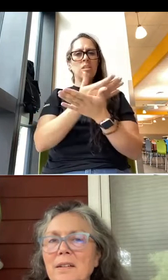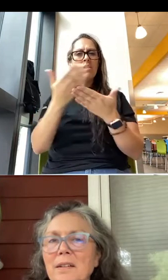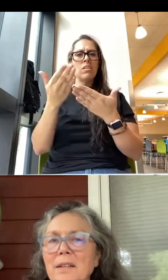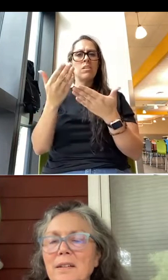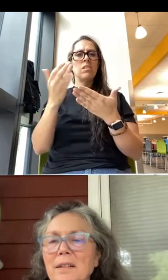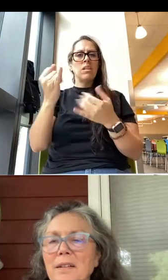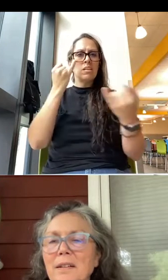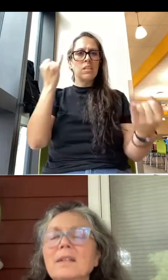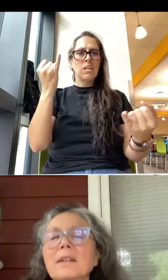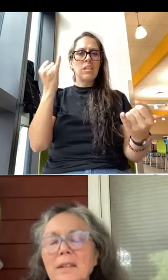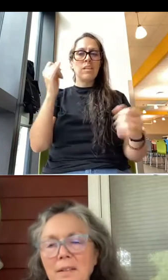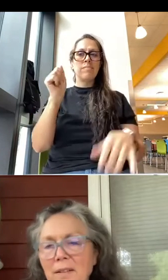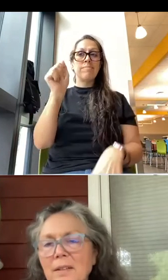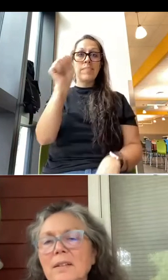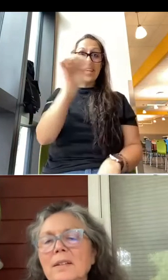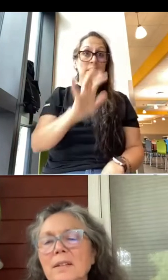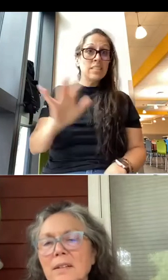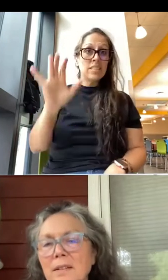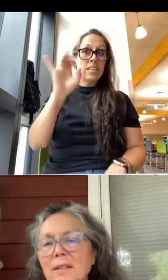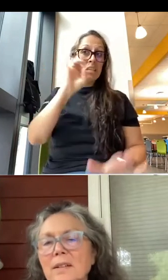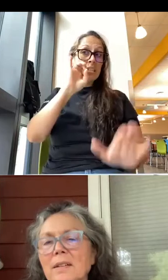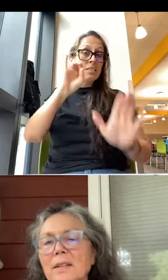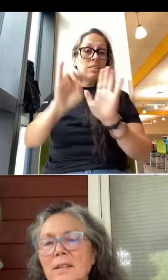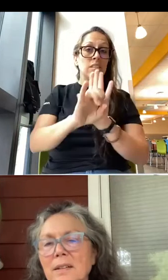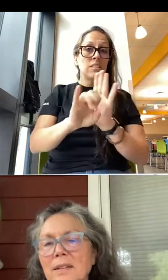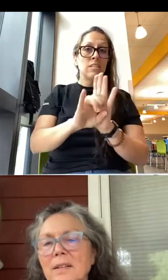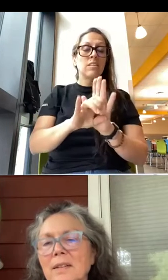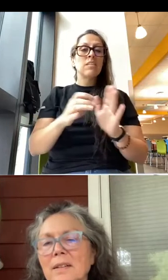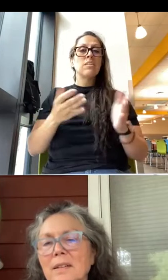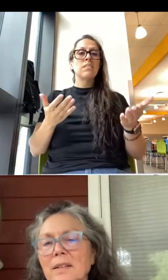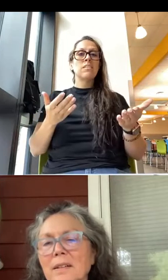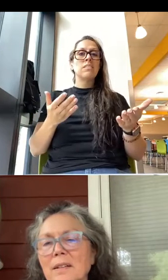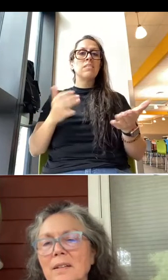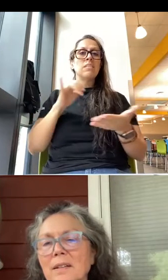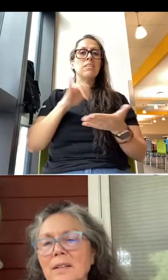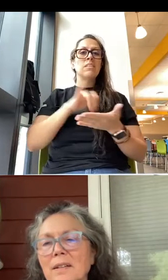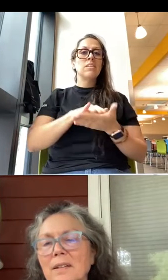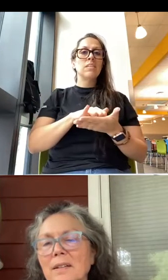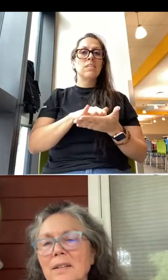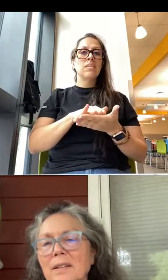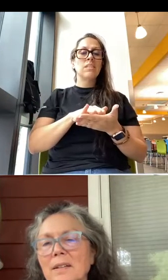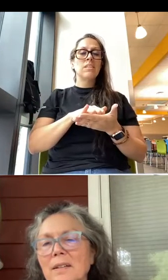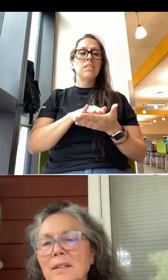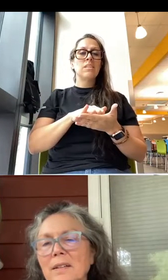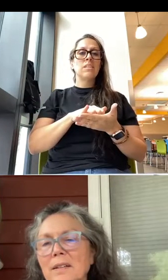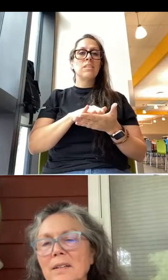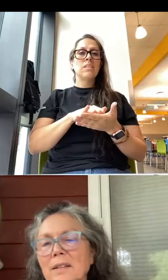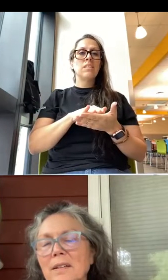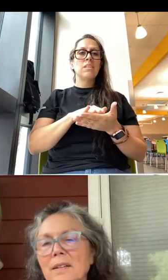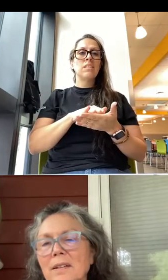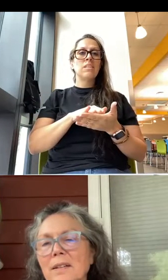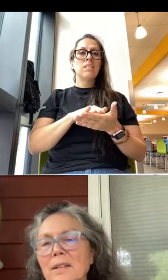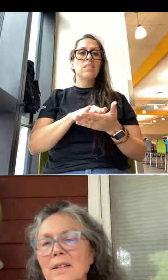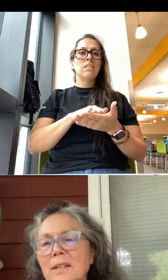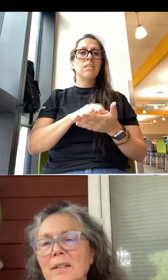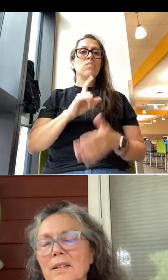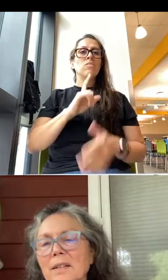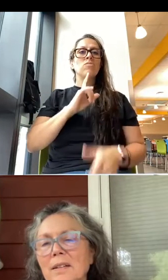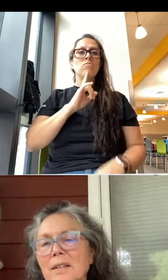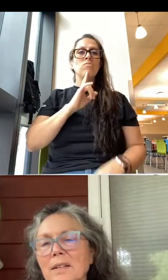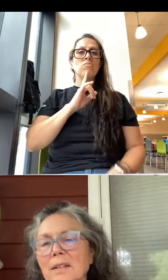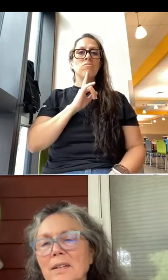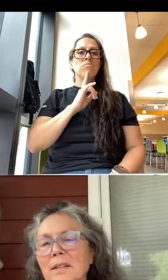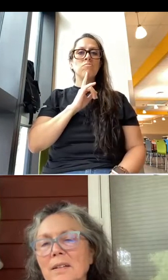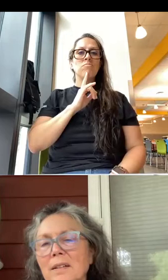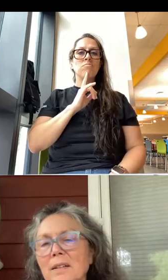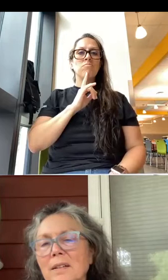Asian identity is, that it's really... there, there's not really any idea of